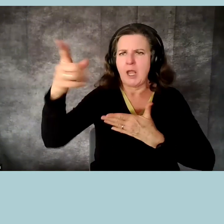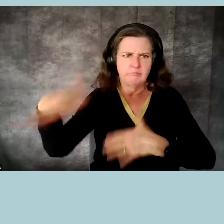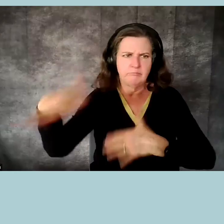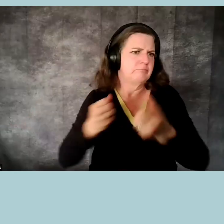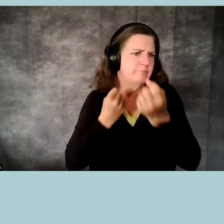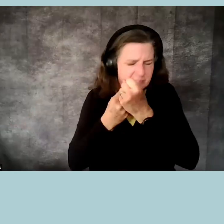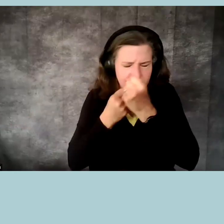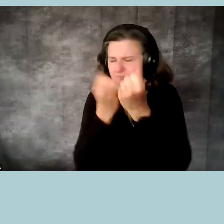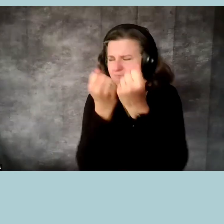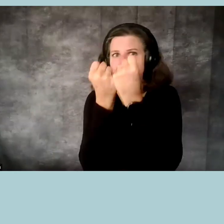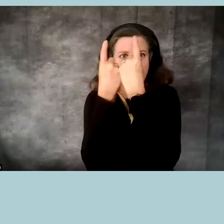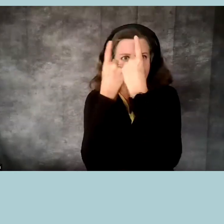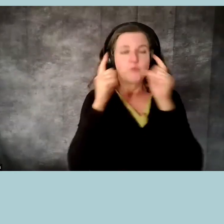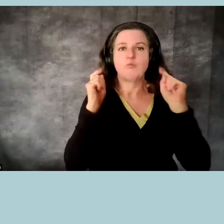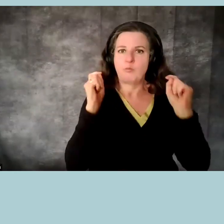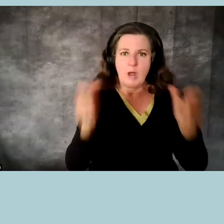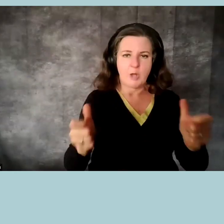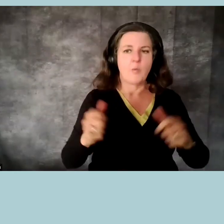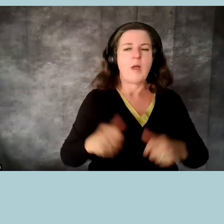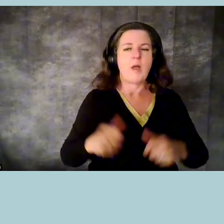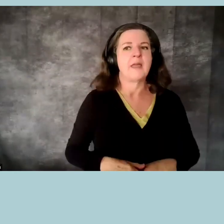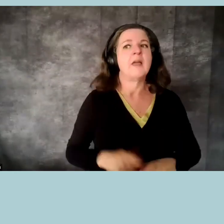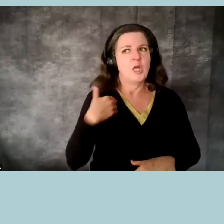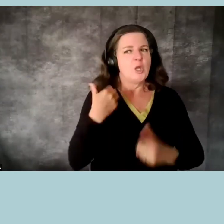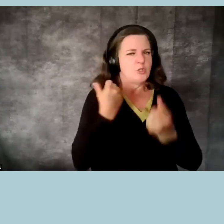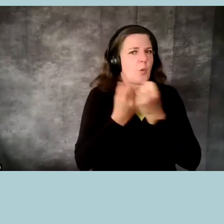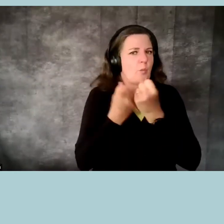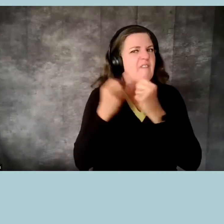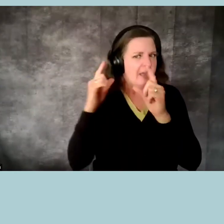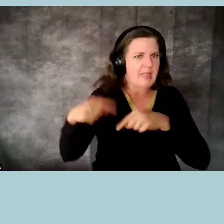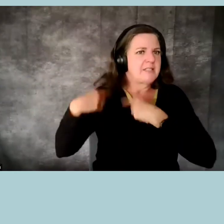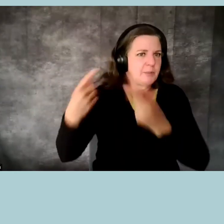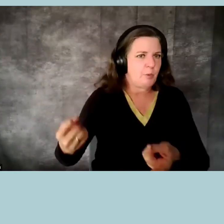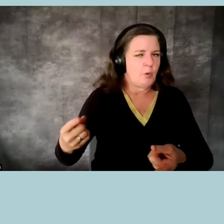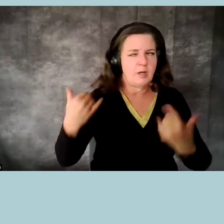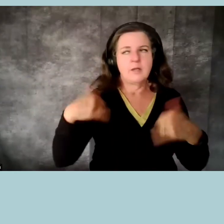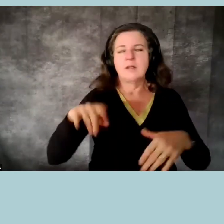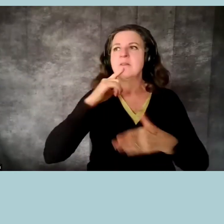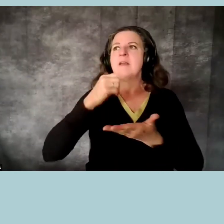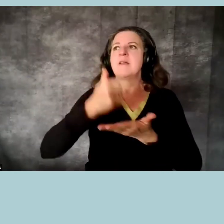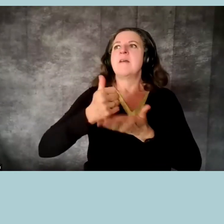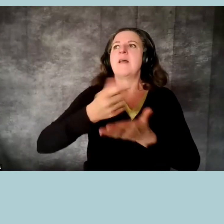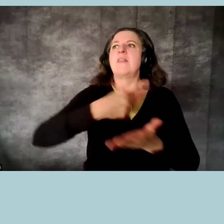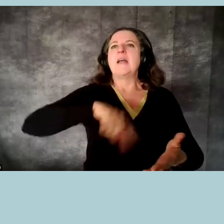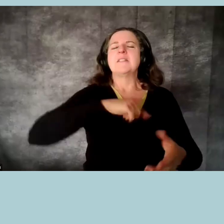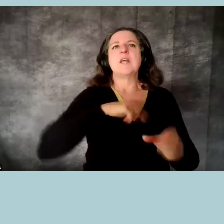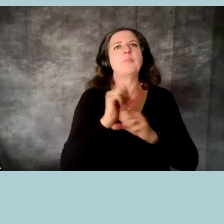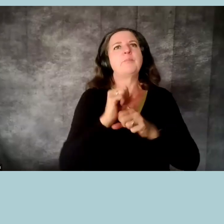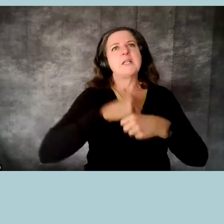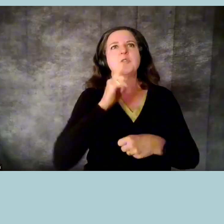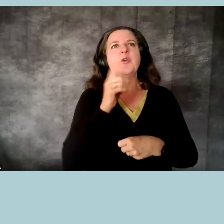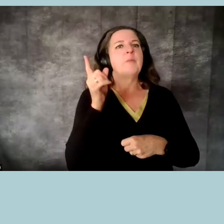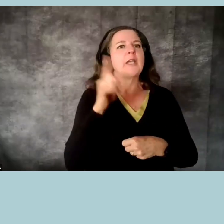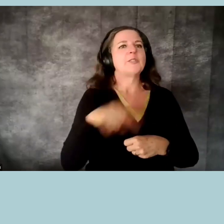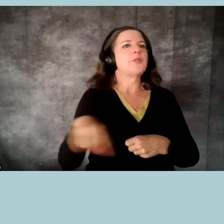that support throughout and that's really helped us make sure that it doesn't get stalled at any point